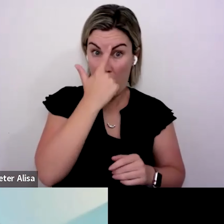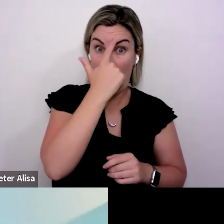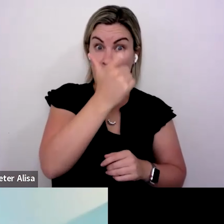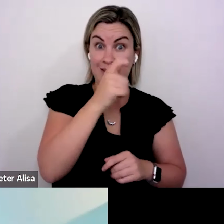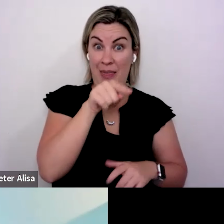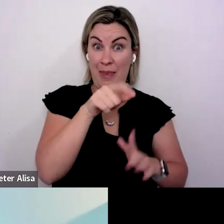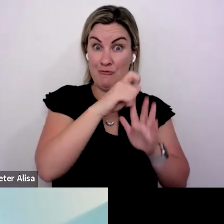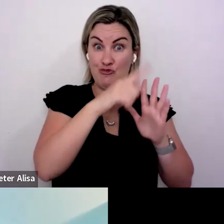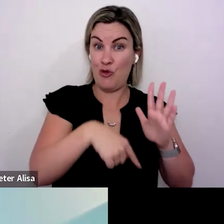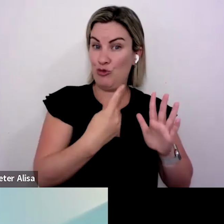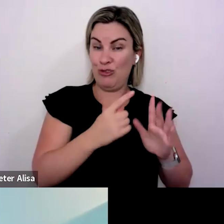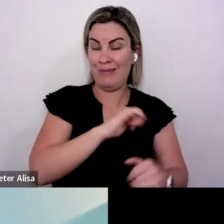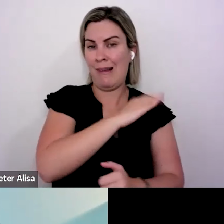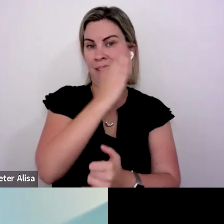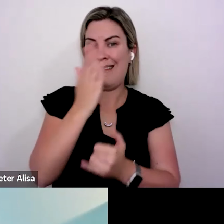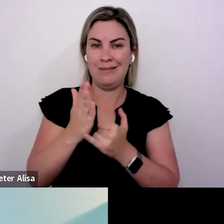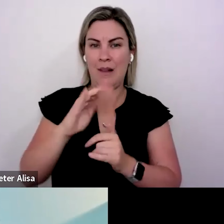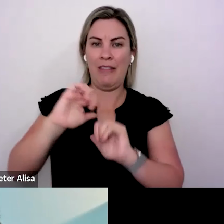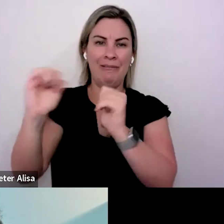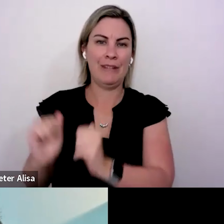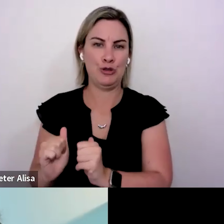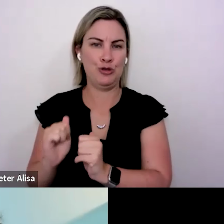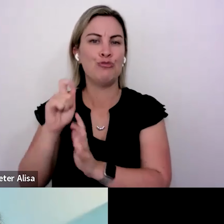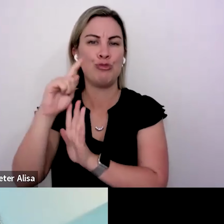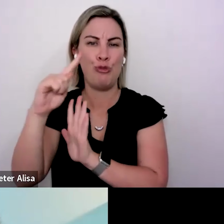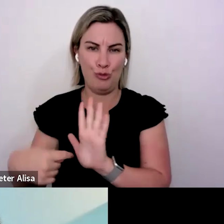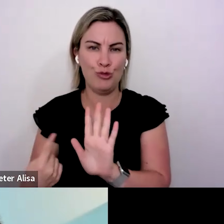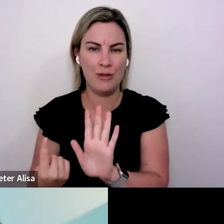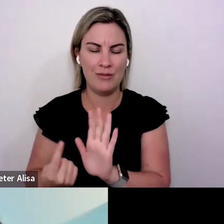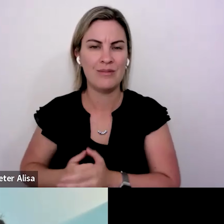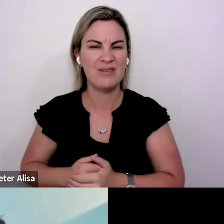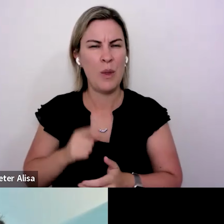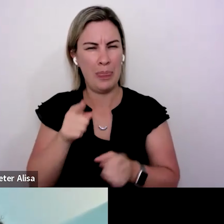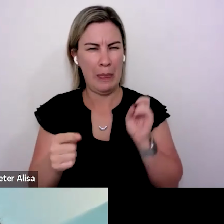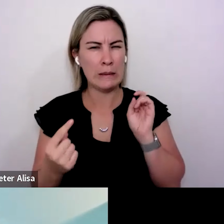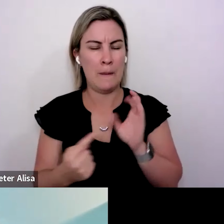And so that's a really important principle in the Protocols.